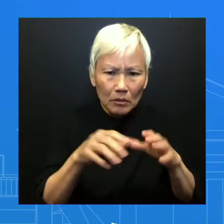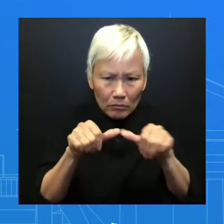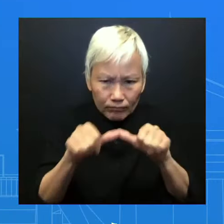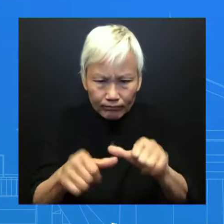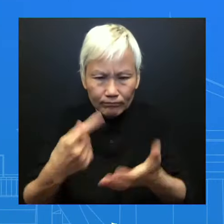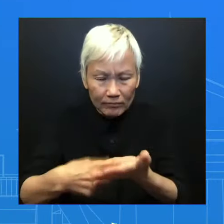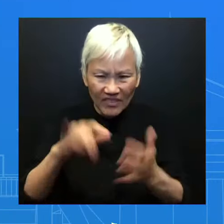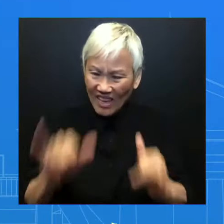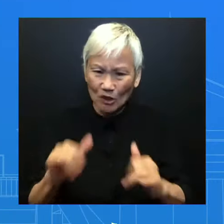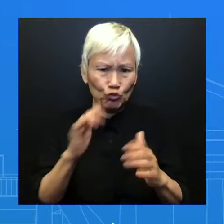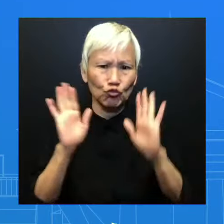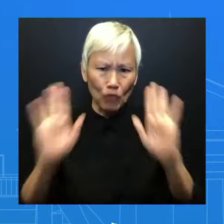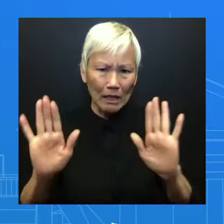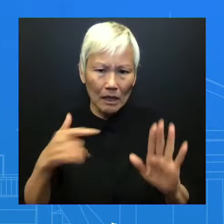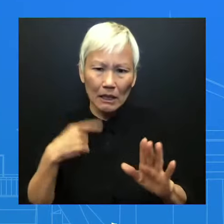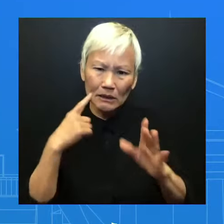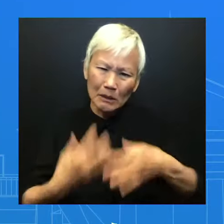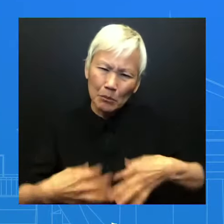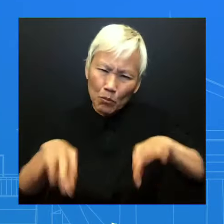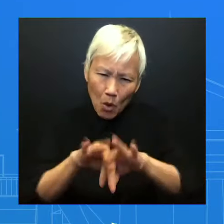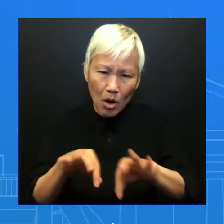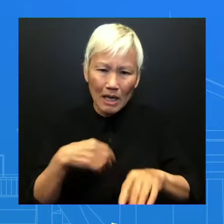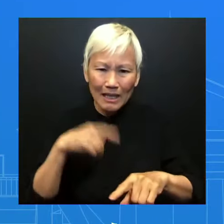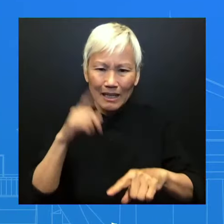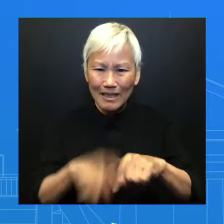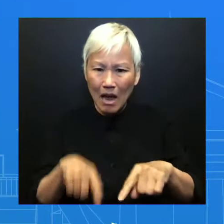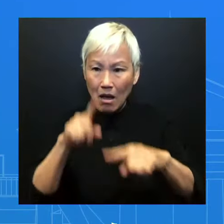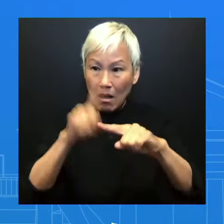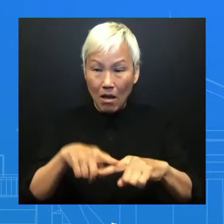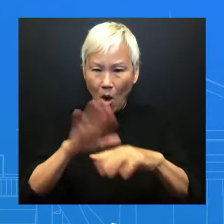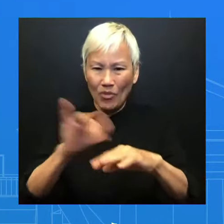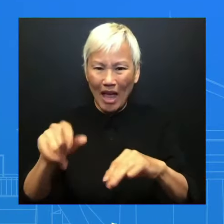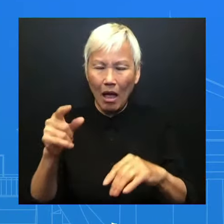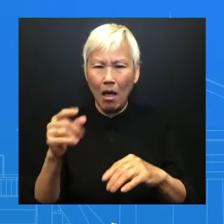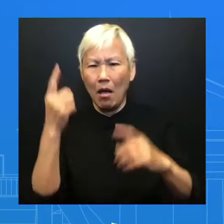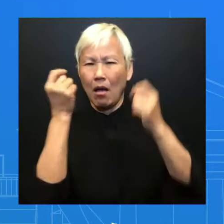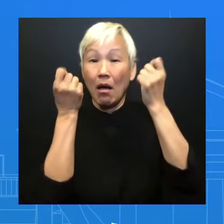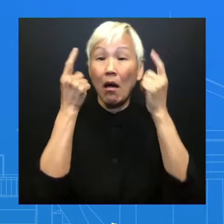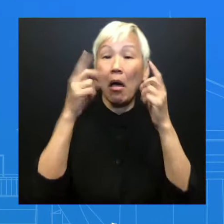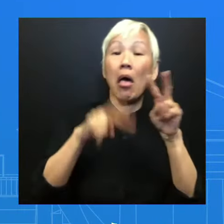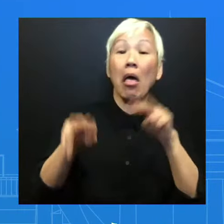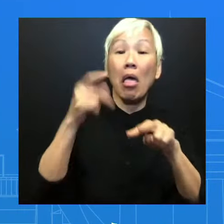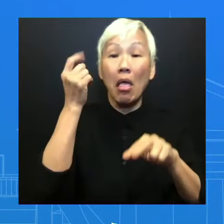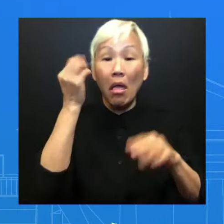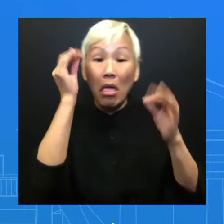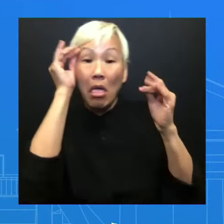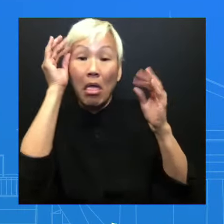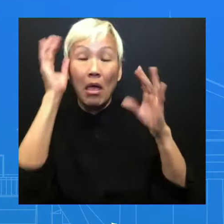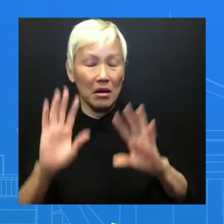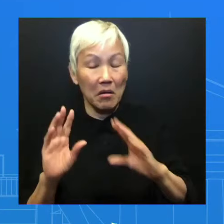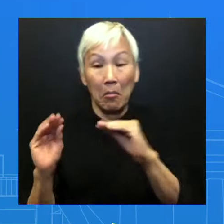I -- I cannot speak to a conversation -- a hearsay conversation that is occurring -- that occurred. I just can't speak to that. The Press: Then on another topic.